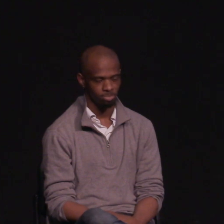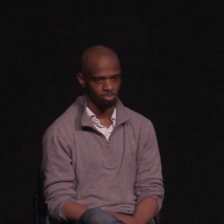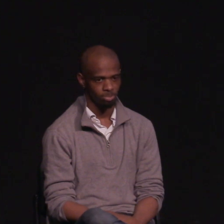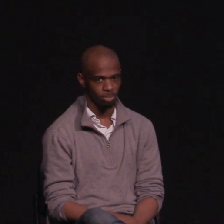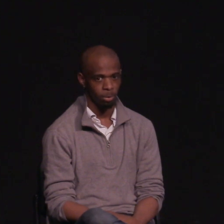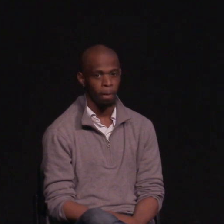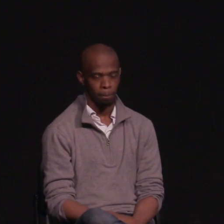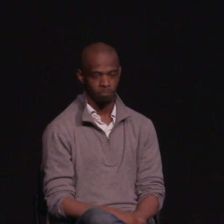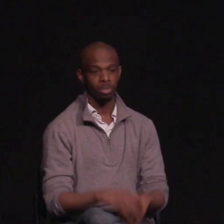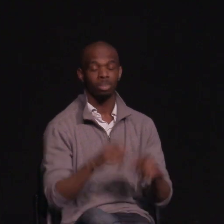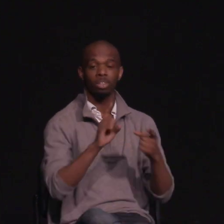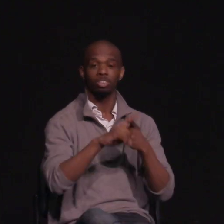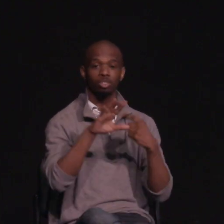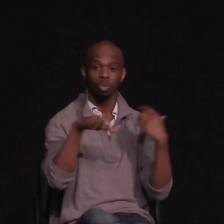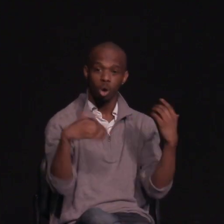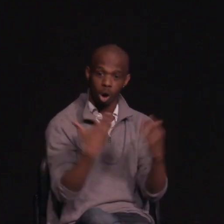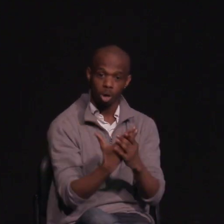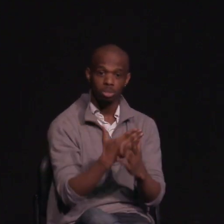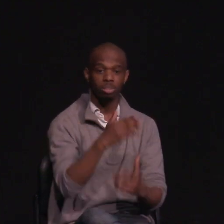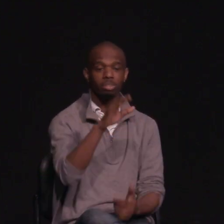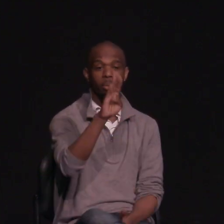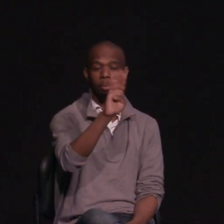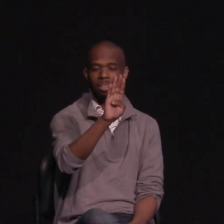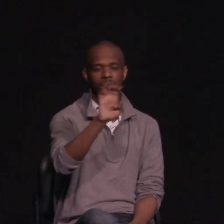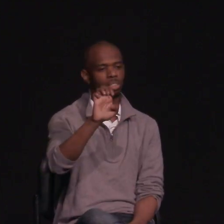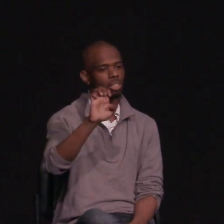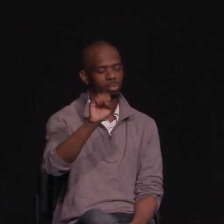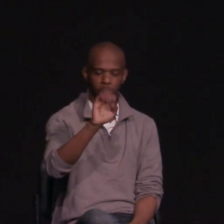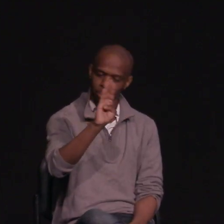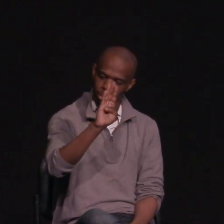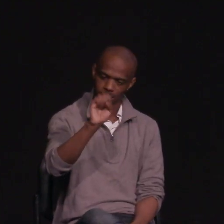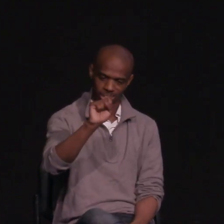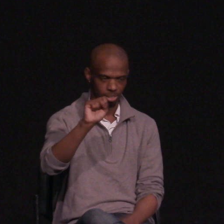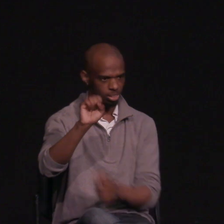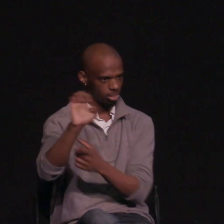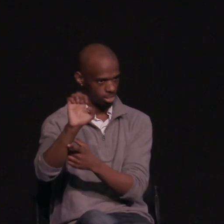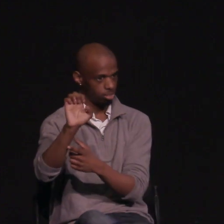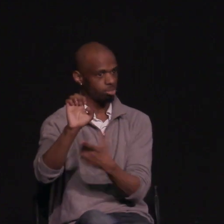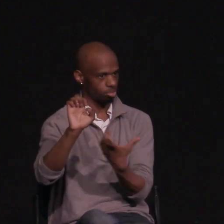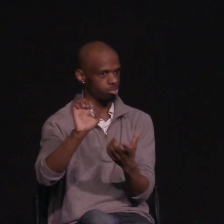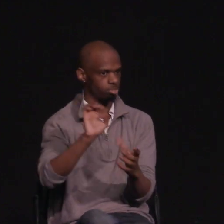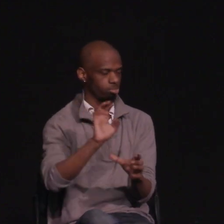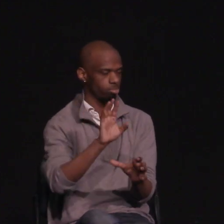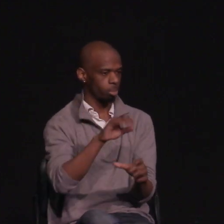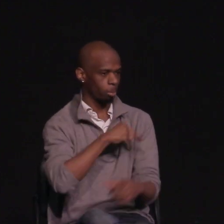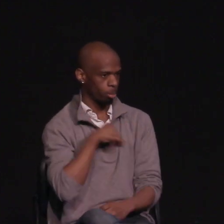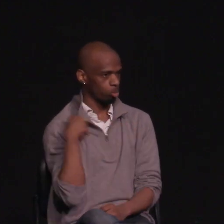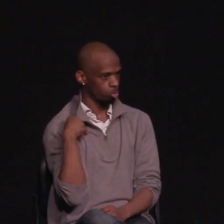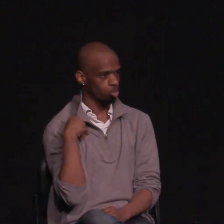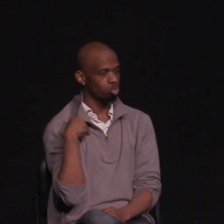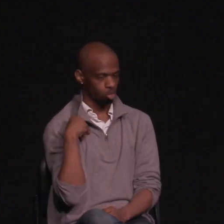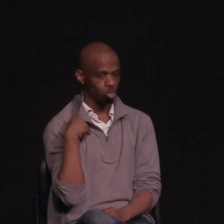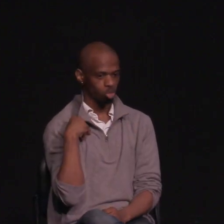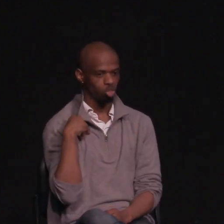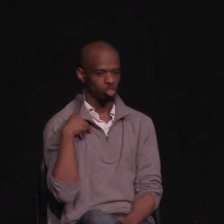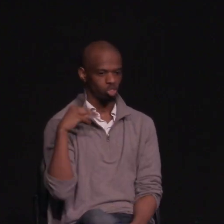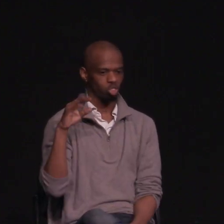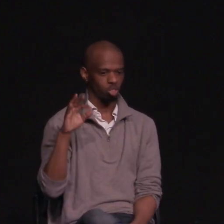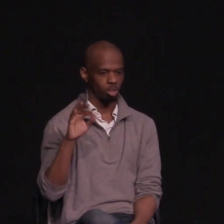To all the BSC fellows, it's been one of the most